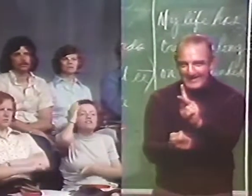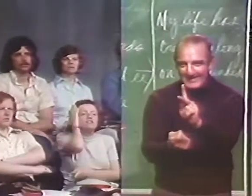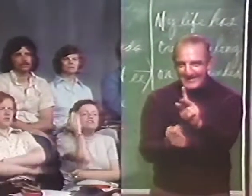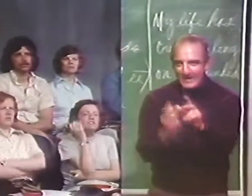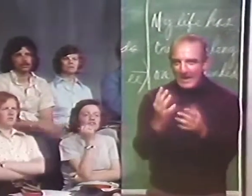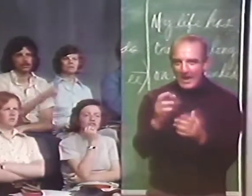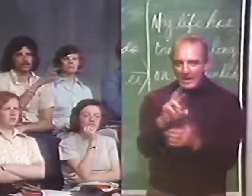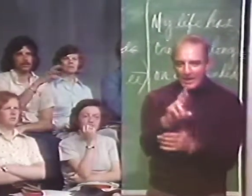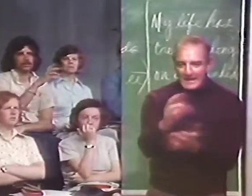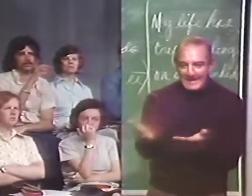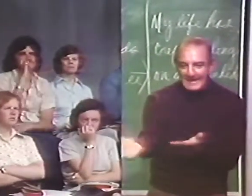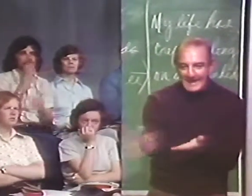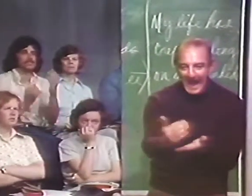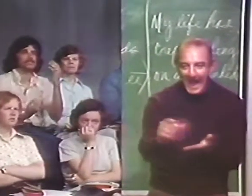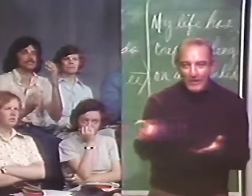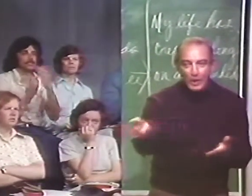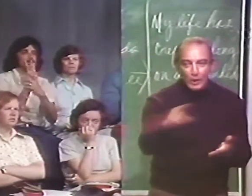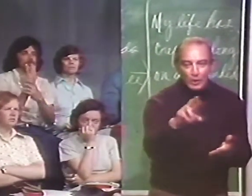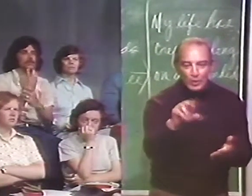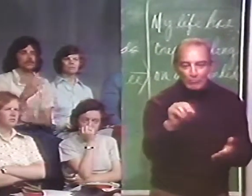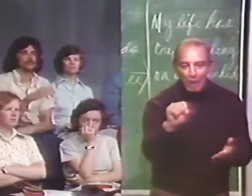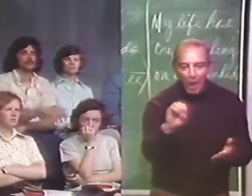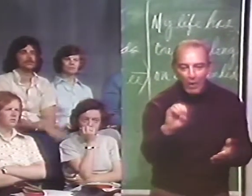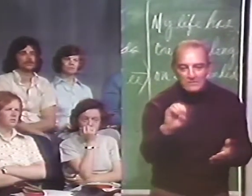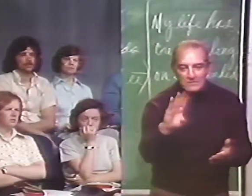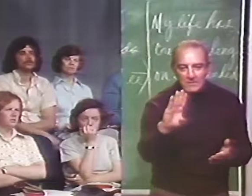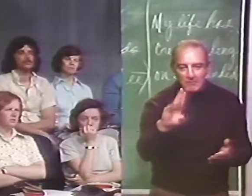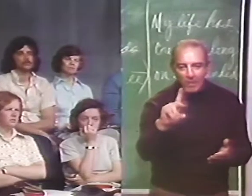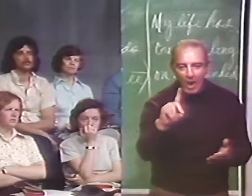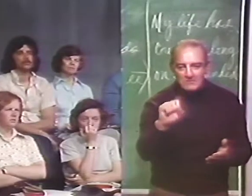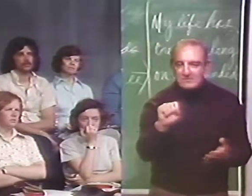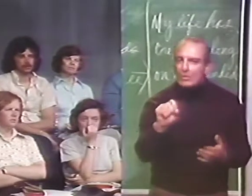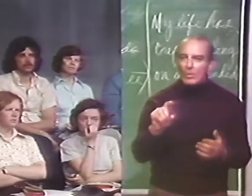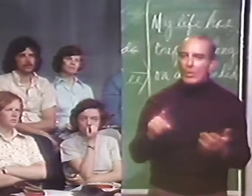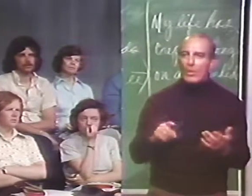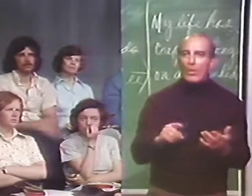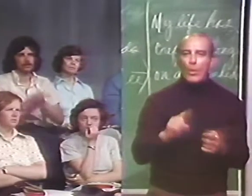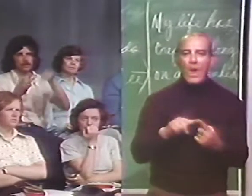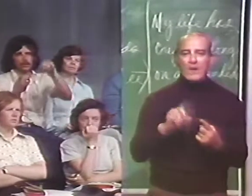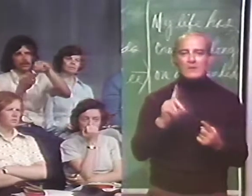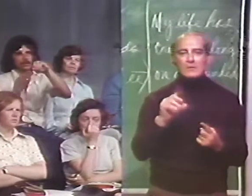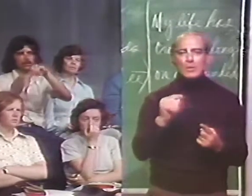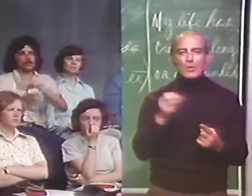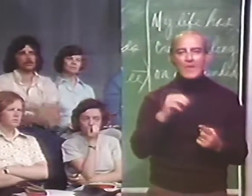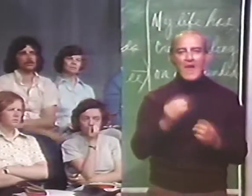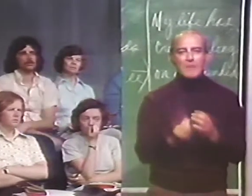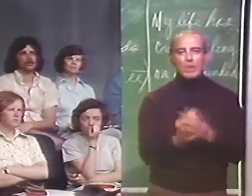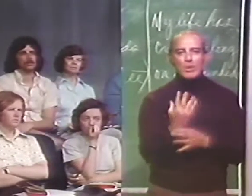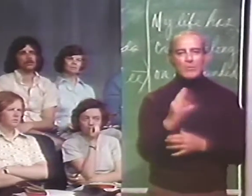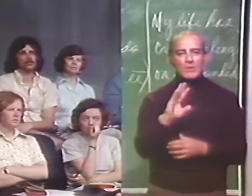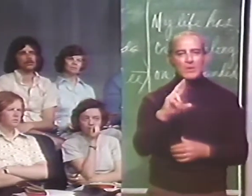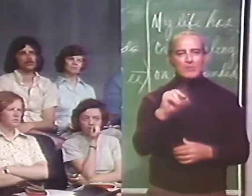SEASON CHANGES. OK. "GATHER YOU ROSEBUDS..."